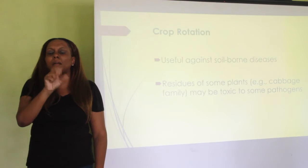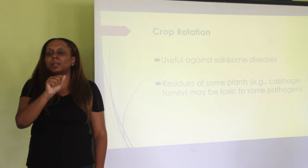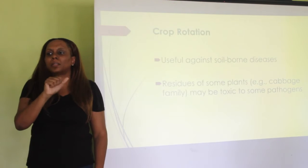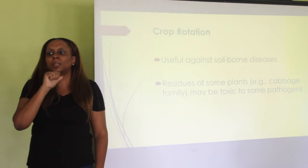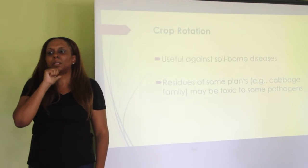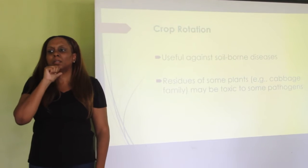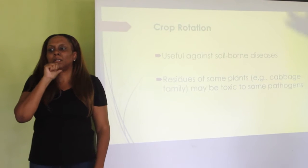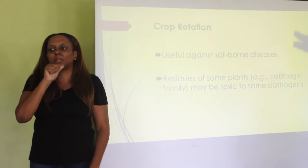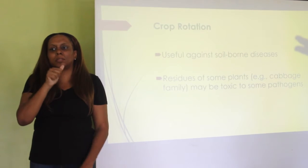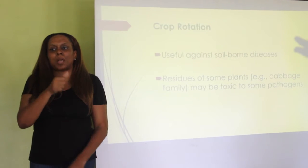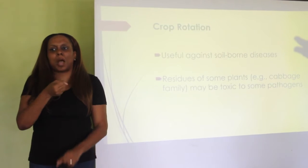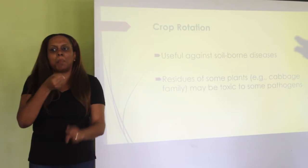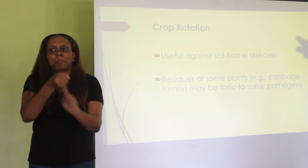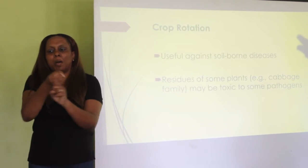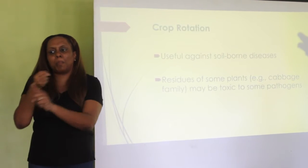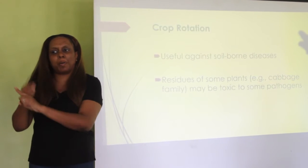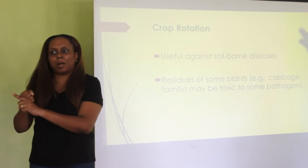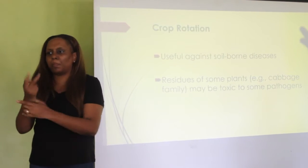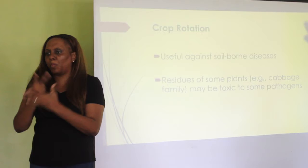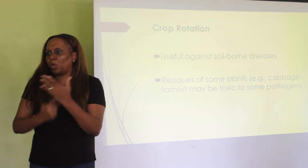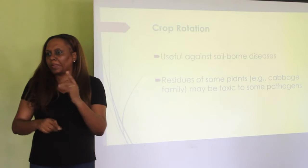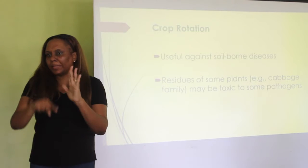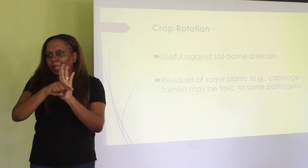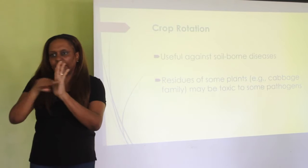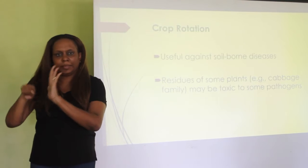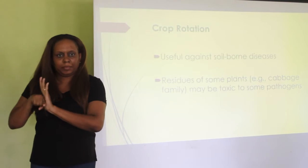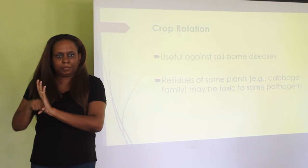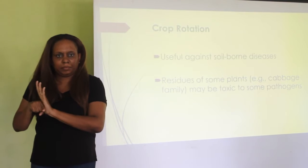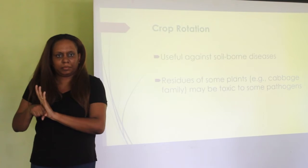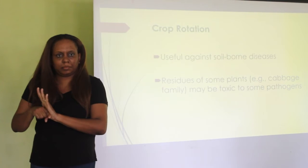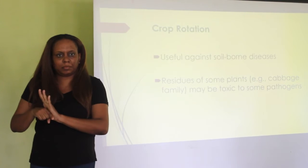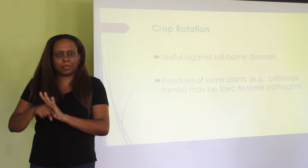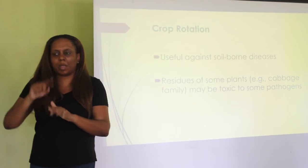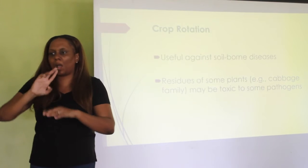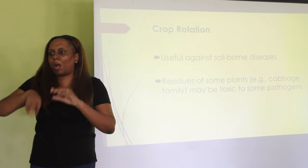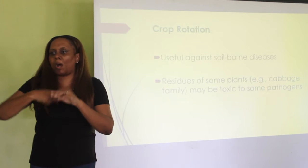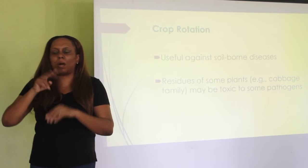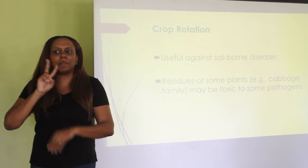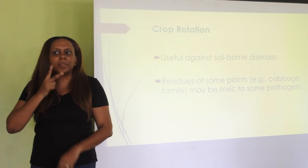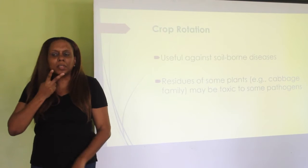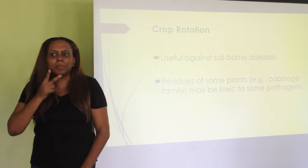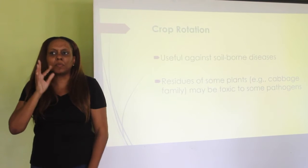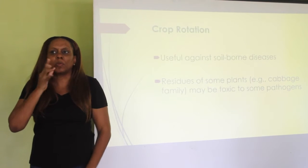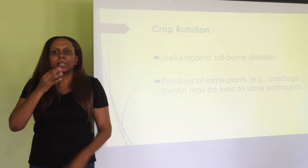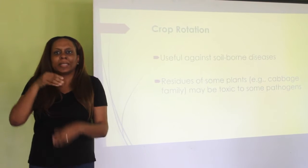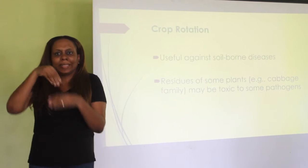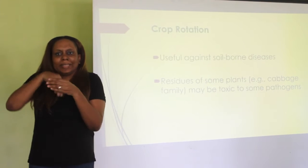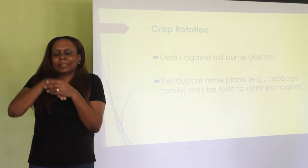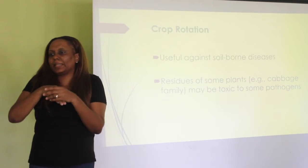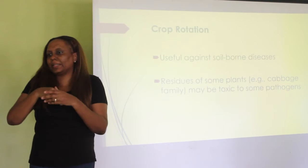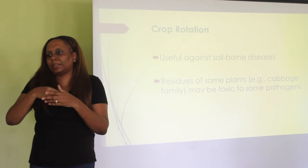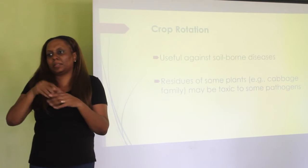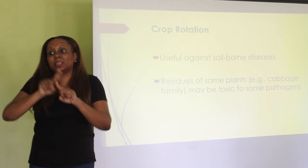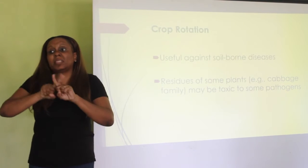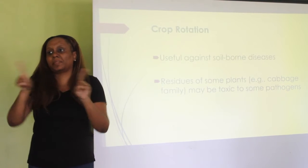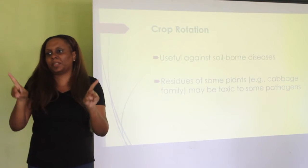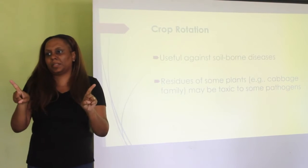do not affect the carrot the cabbage they all have different pathogens different insects different